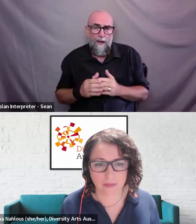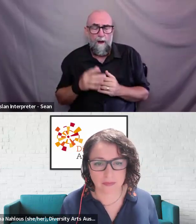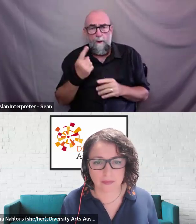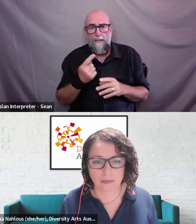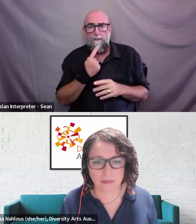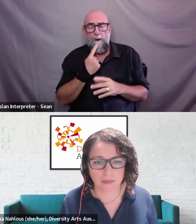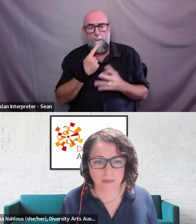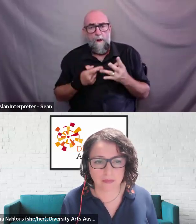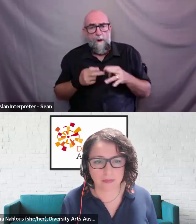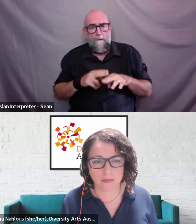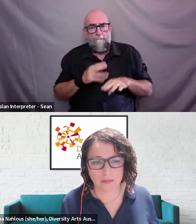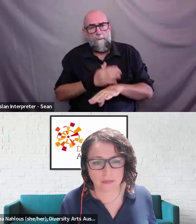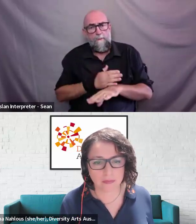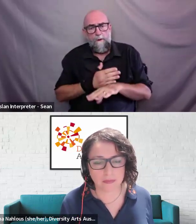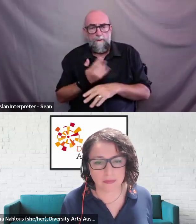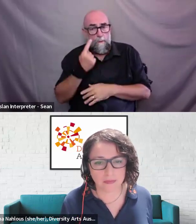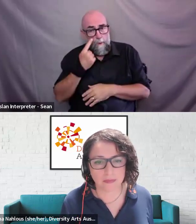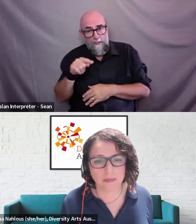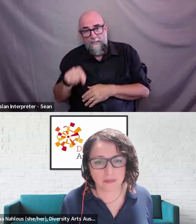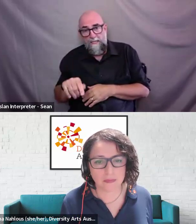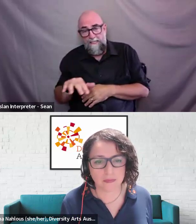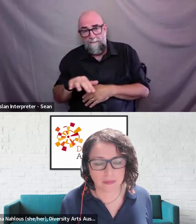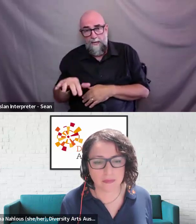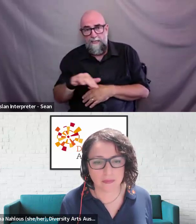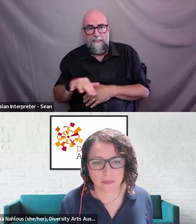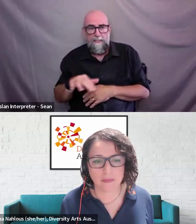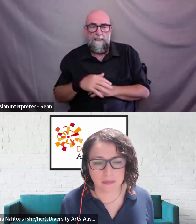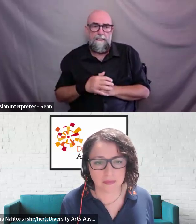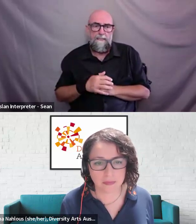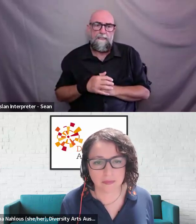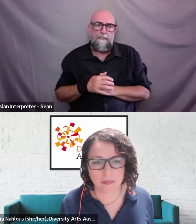Another example is the wonderful Antonia Seymour